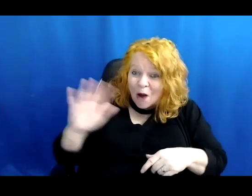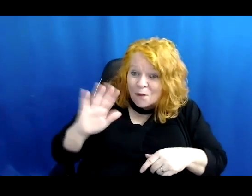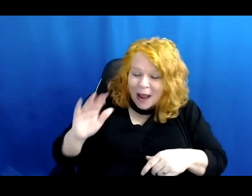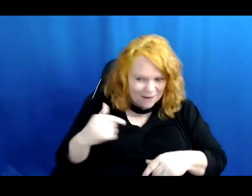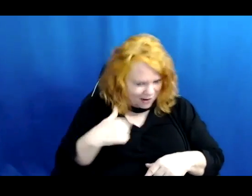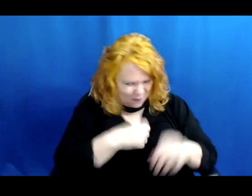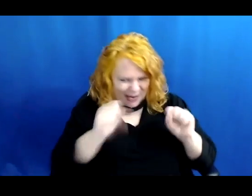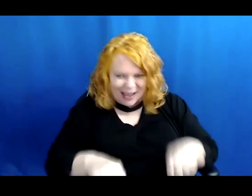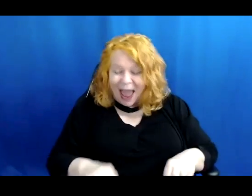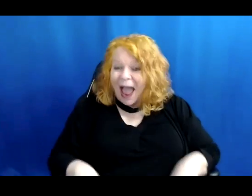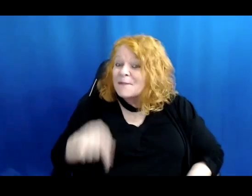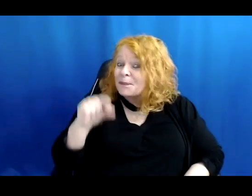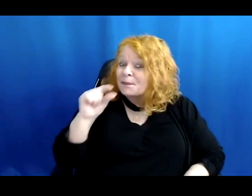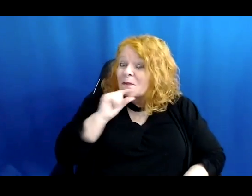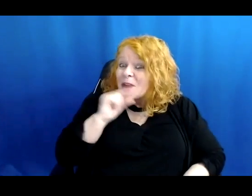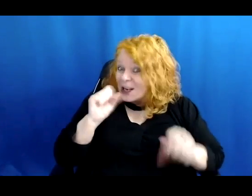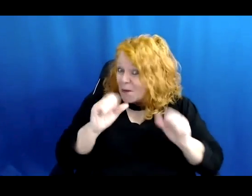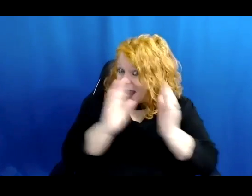“Gwyn can we ask the boys and girls to join in?”